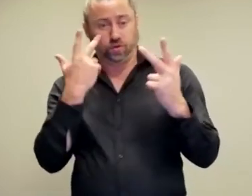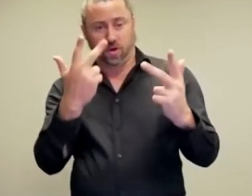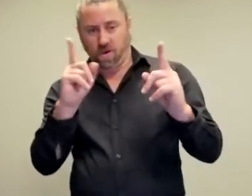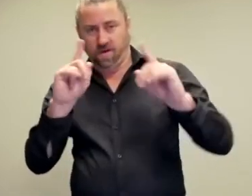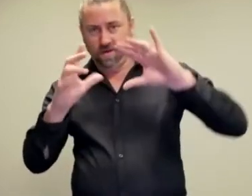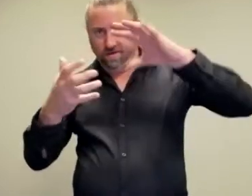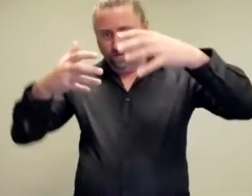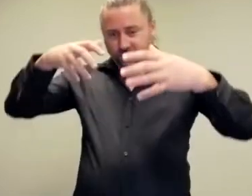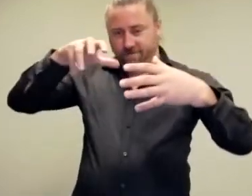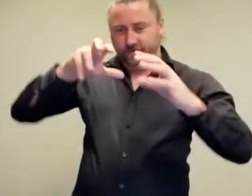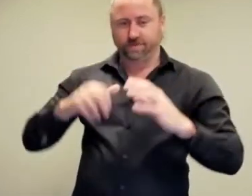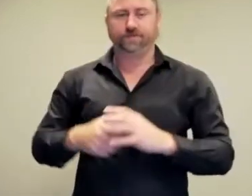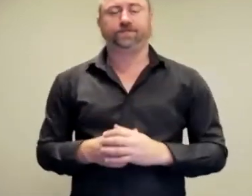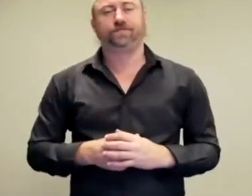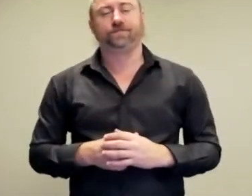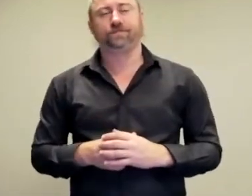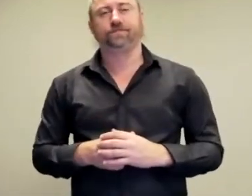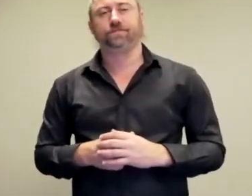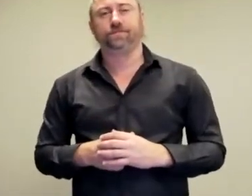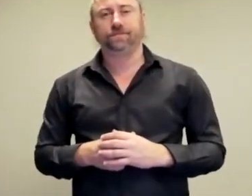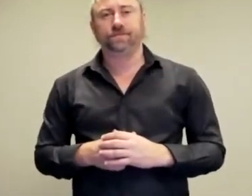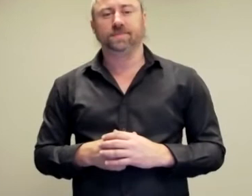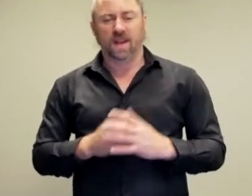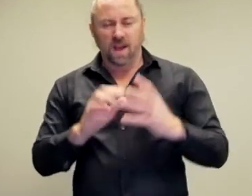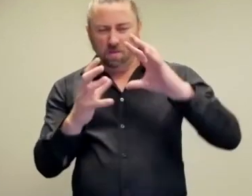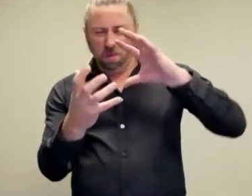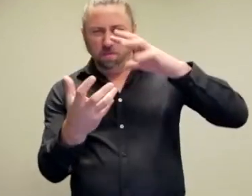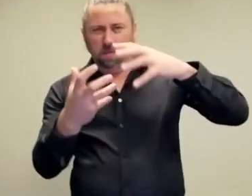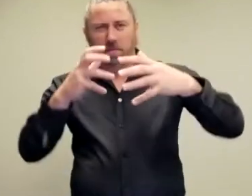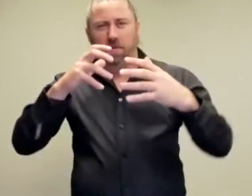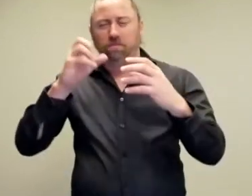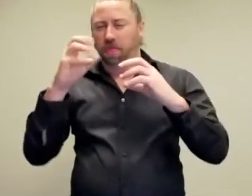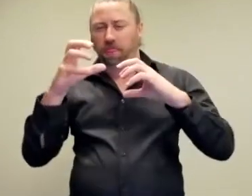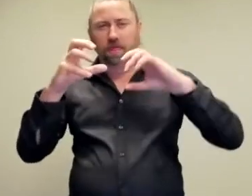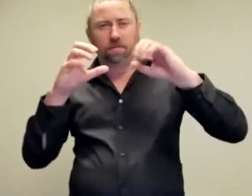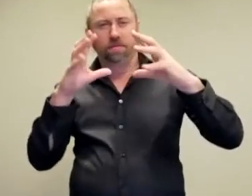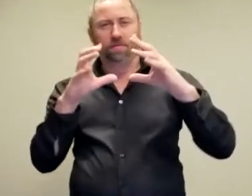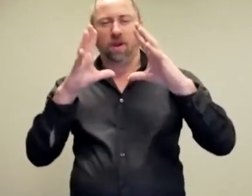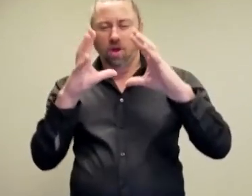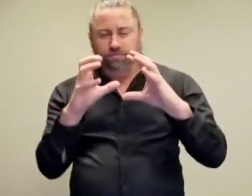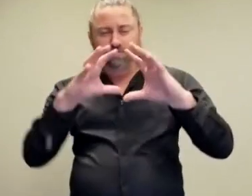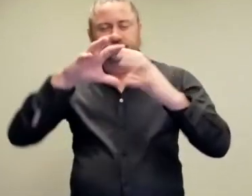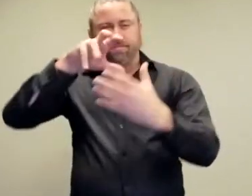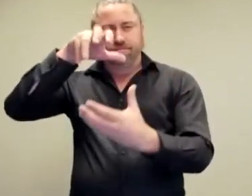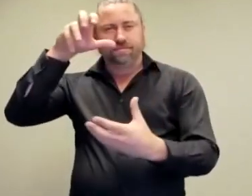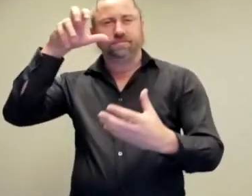I see the forms are convoluted Globular, squat, tubular, whole, encrusted,